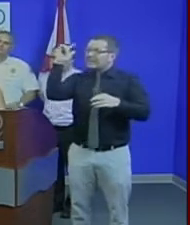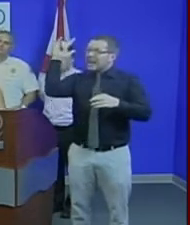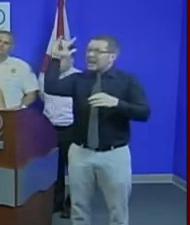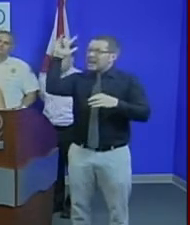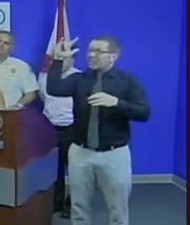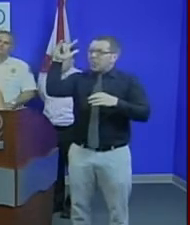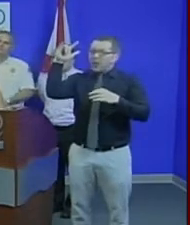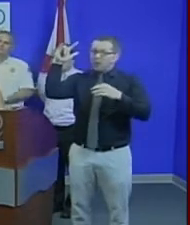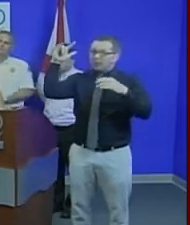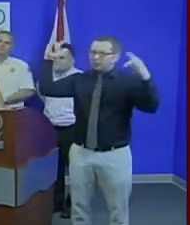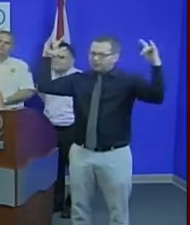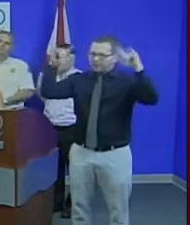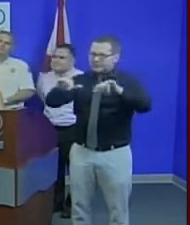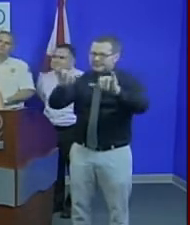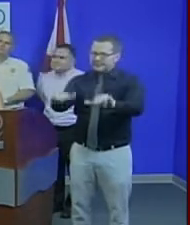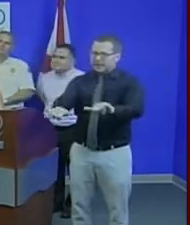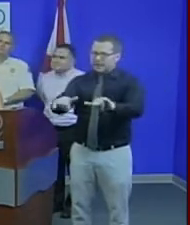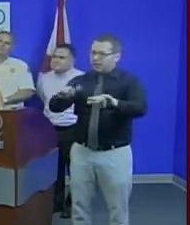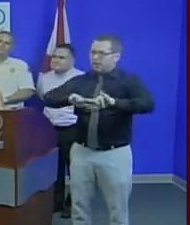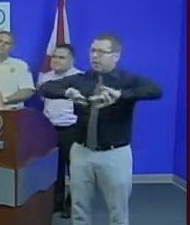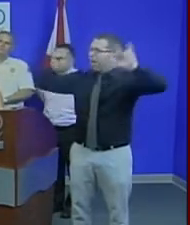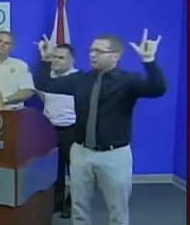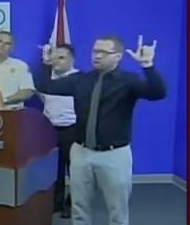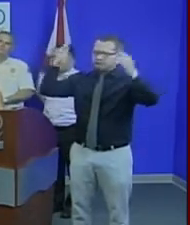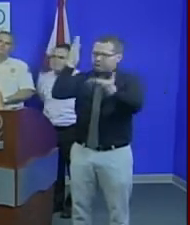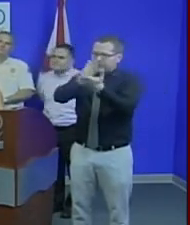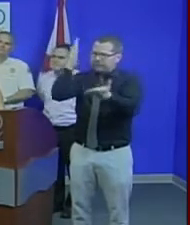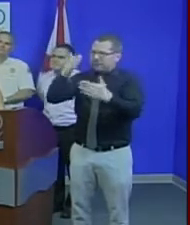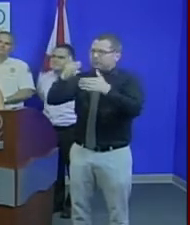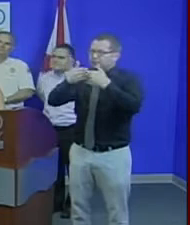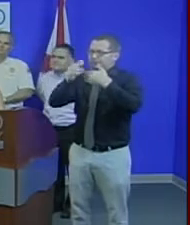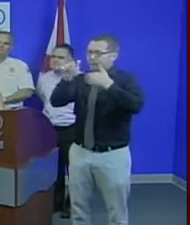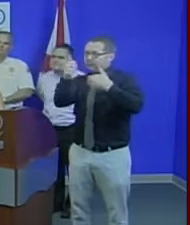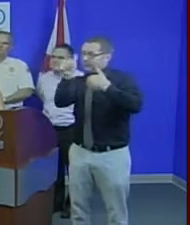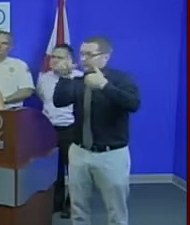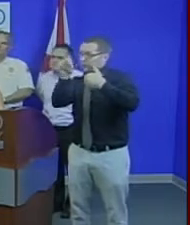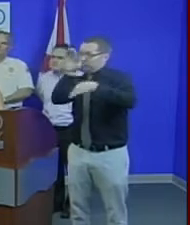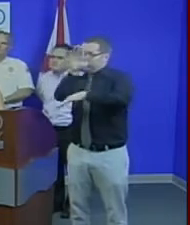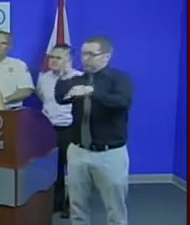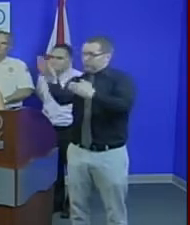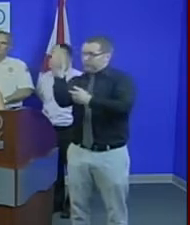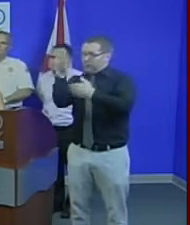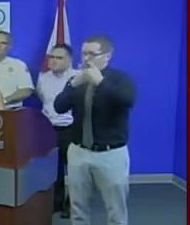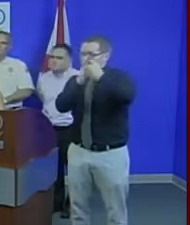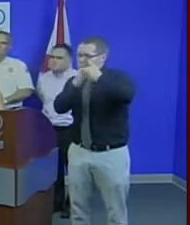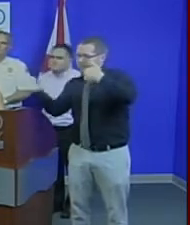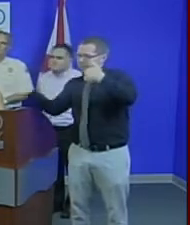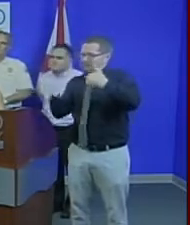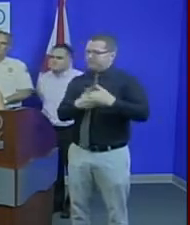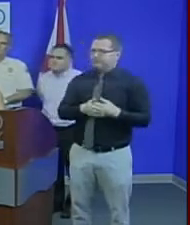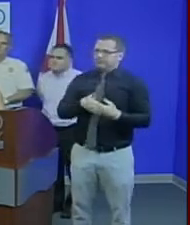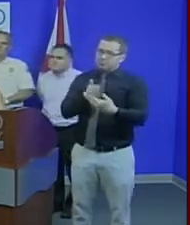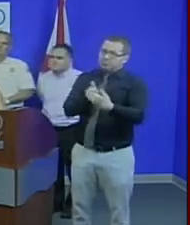THAT I'VE BEEN ASKED TO ADDRESS ONCE AGAIN AND THAT'S WITH REGARD TO BOAT TRASH AND TRASHES